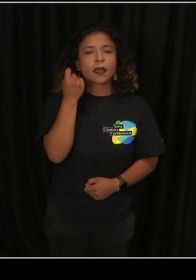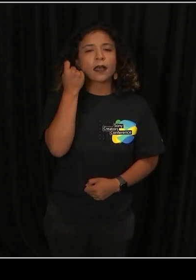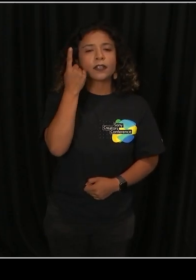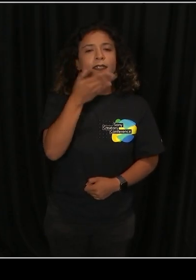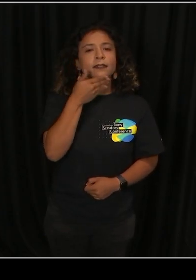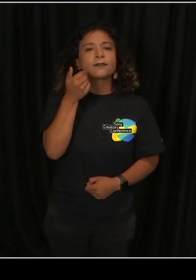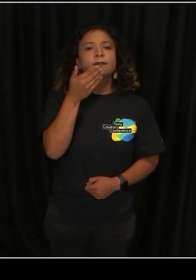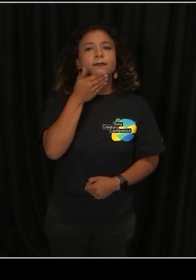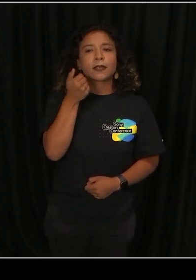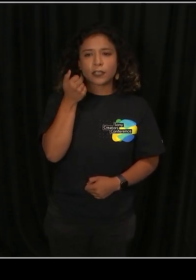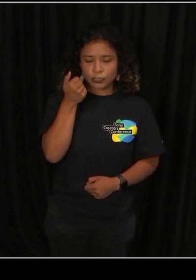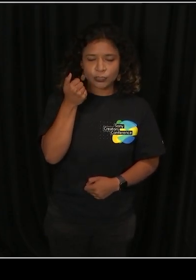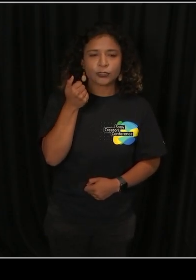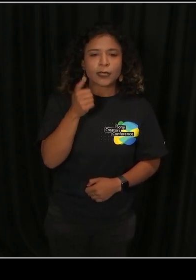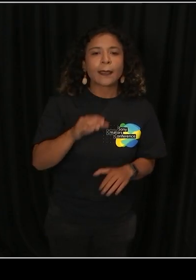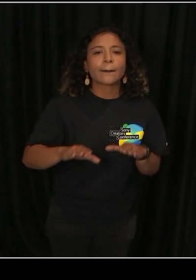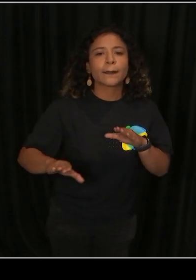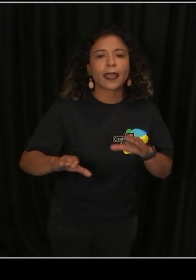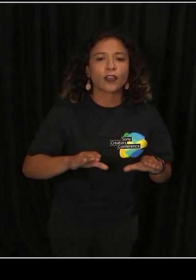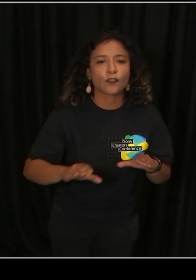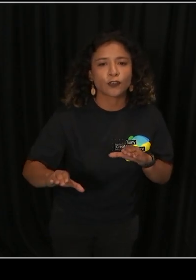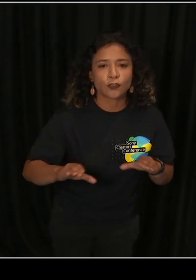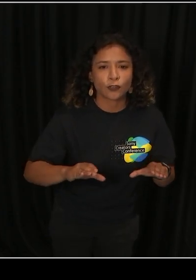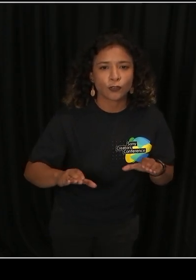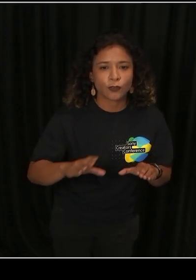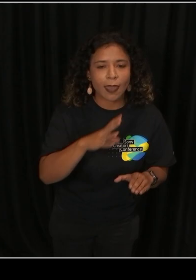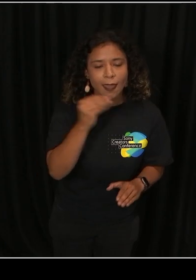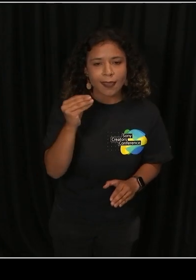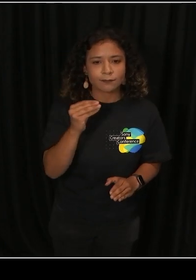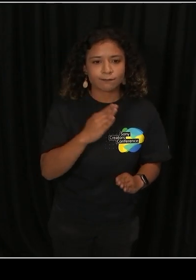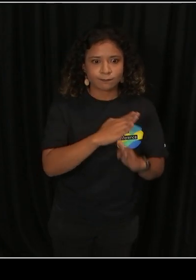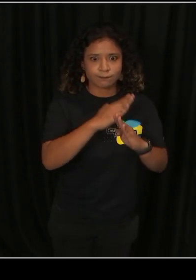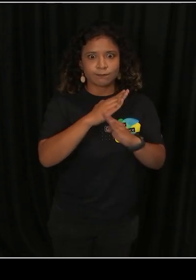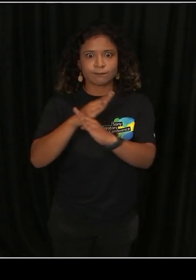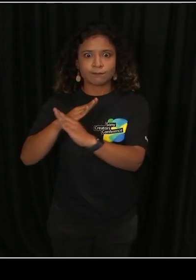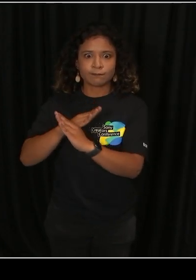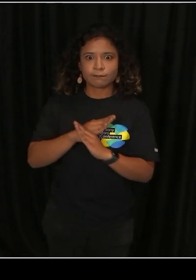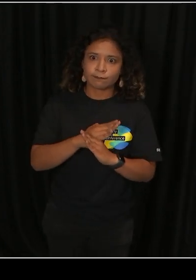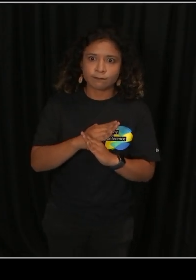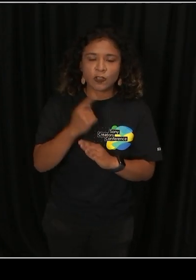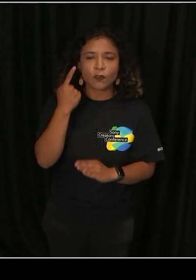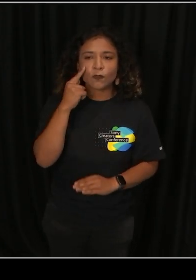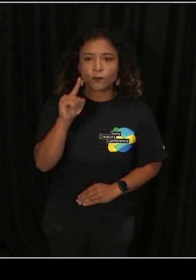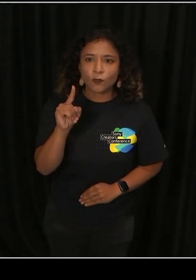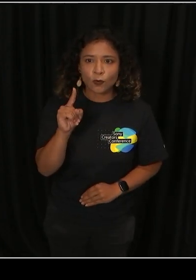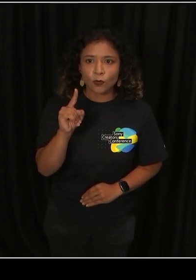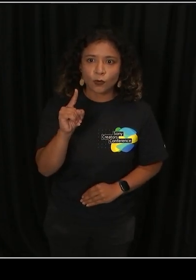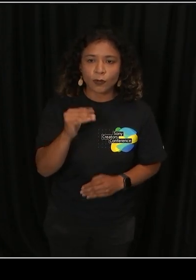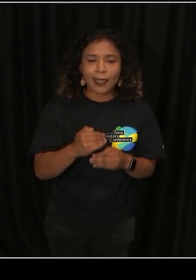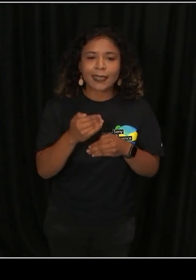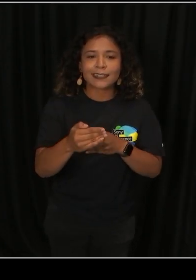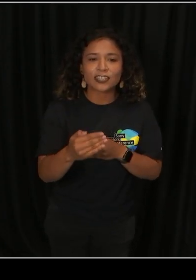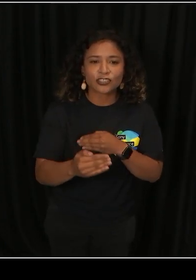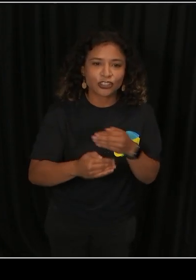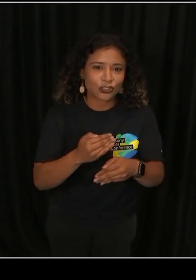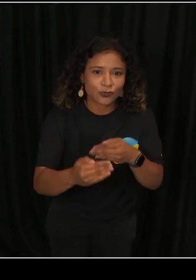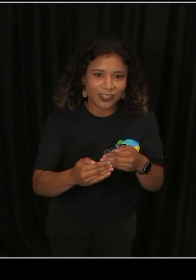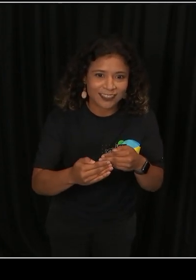the users' behavior and the interactions in the virtual world for the next generation online fan engagement.